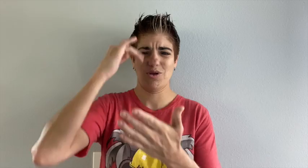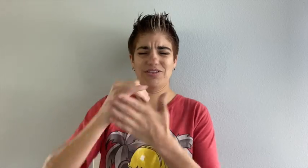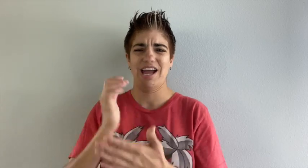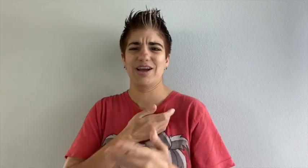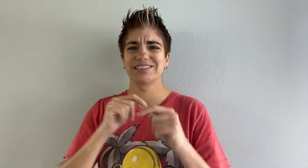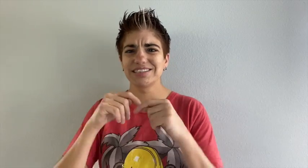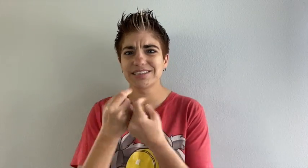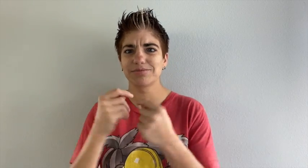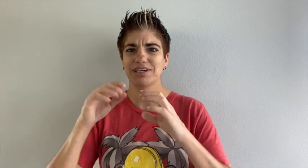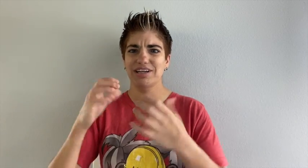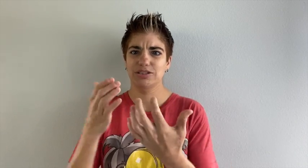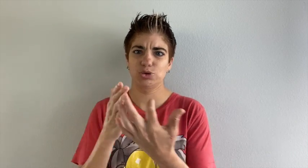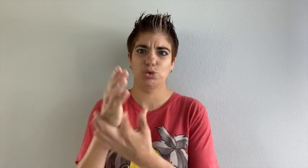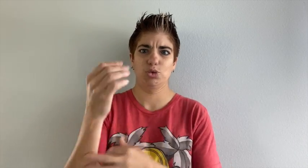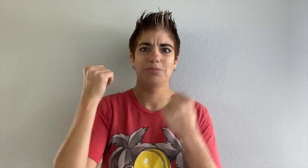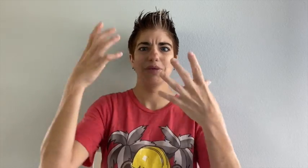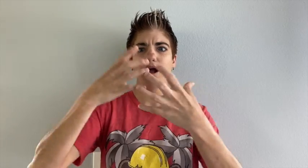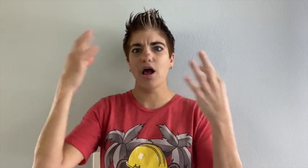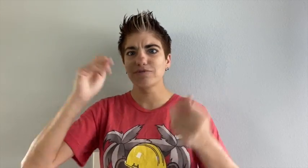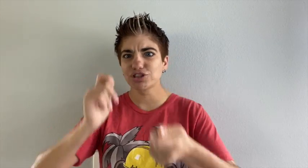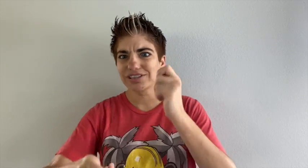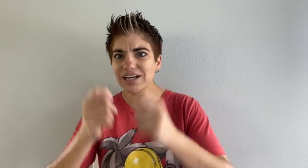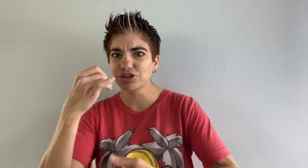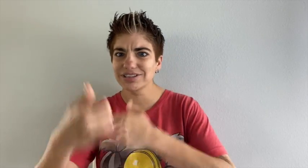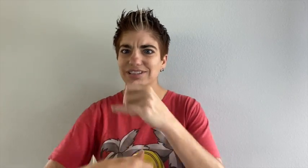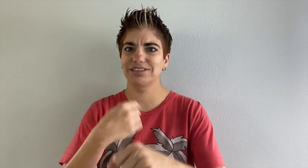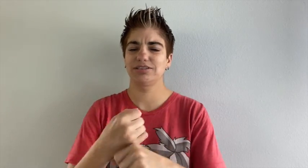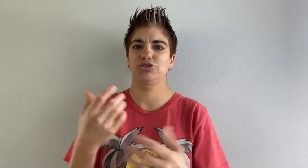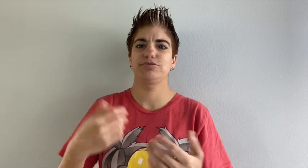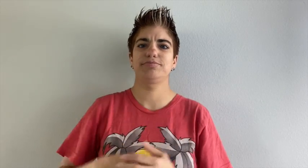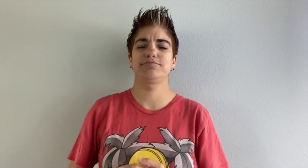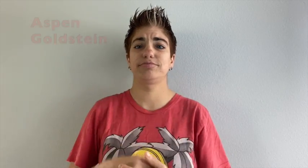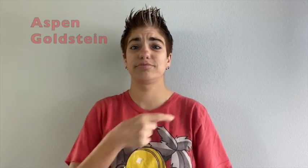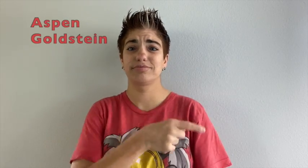Several of you know that our team, our class has gone through